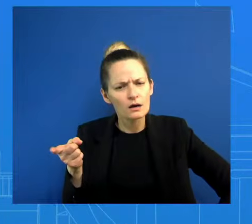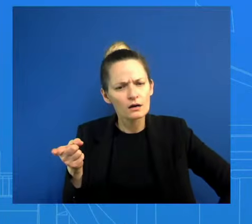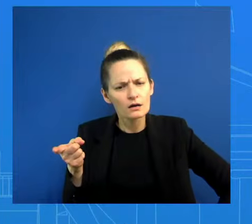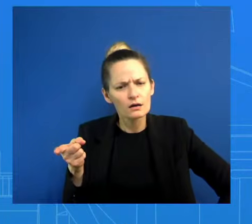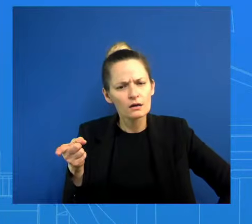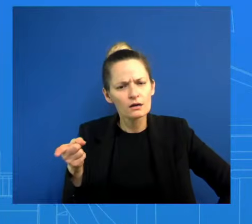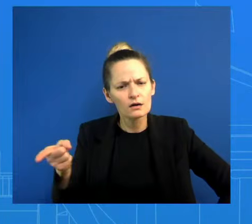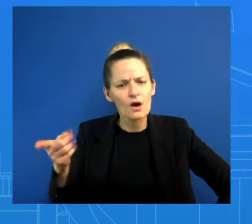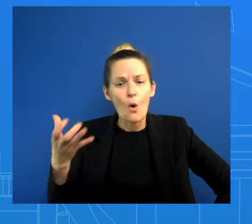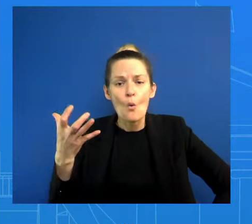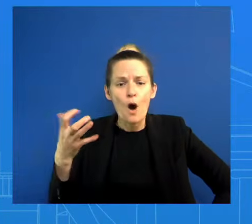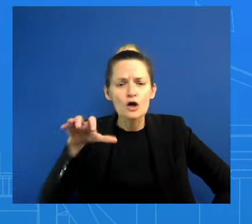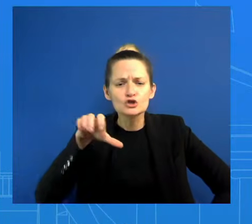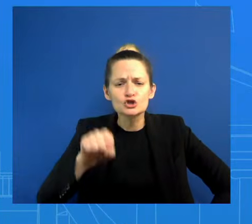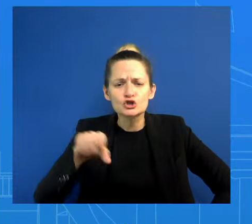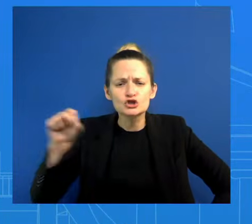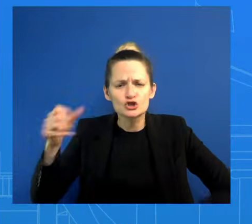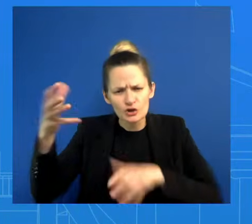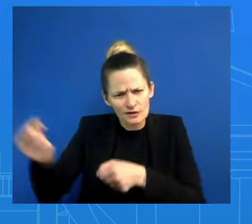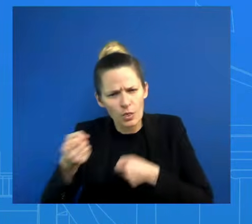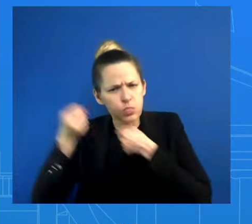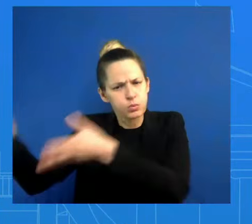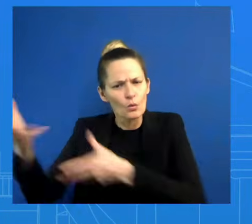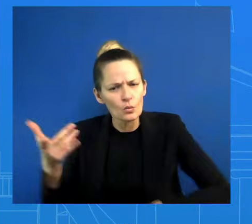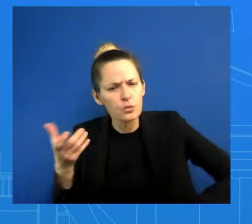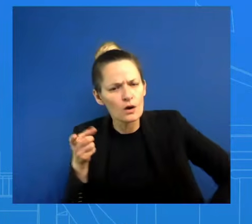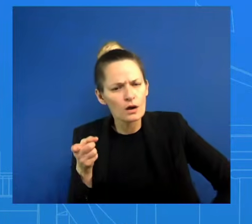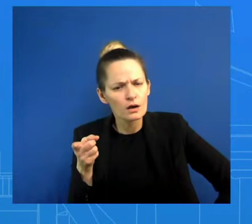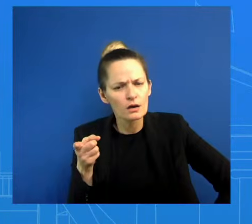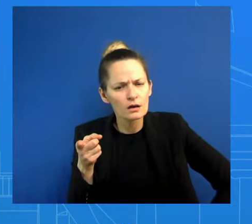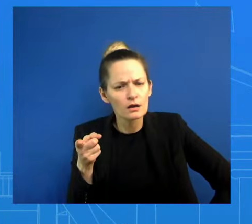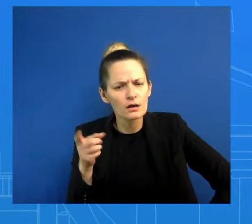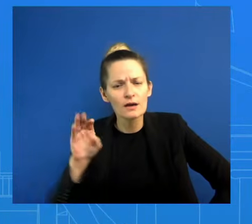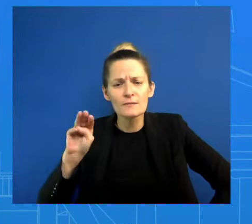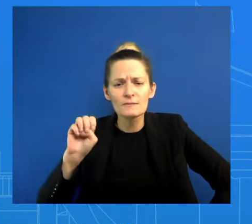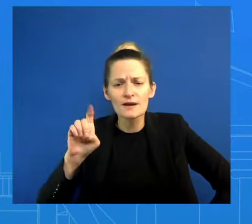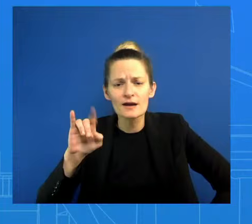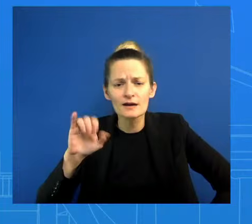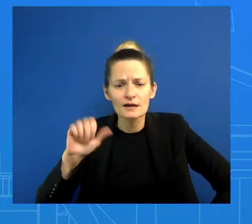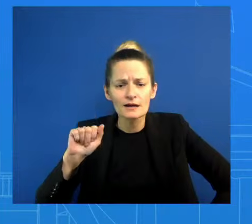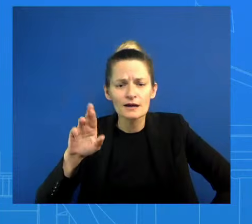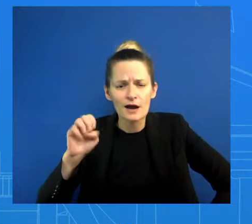and they have no plan to lowering costs. So what you're seeing from this administration, what you're seeing from this President,